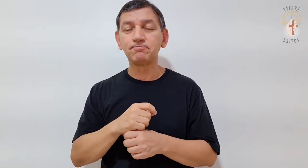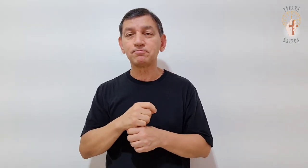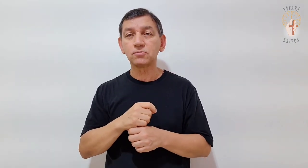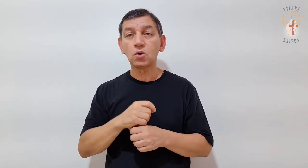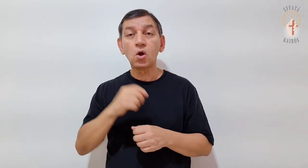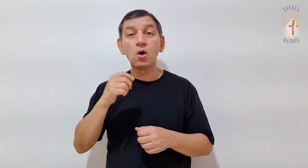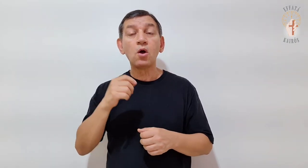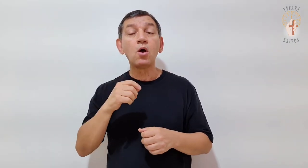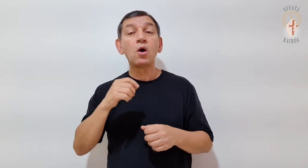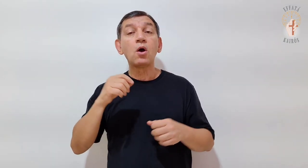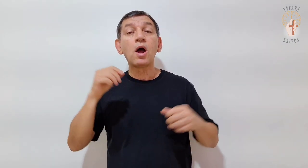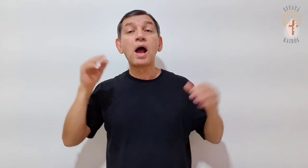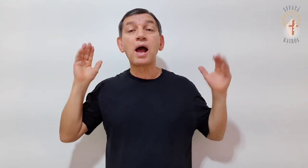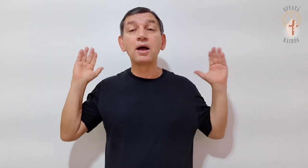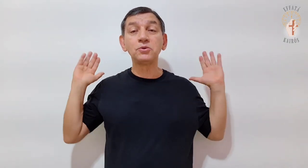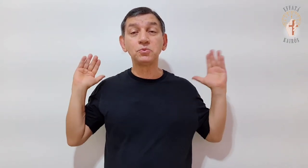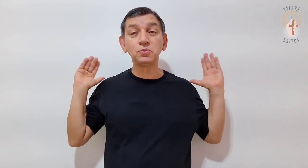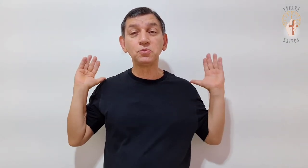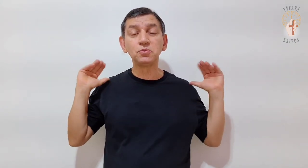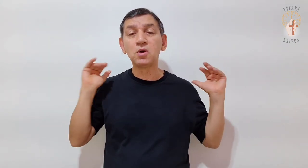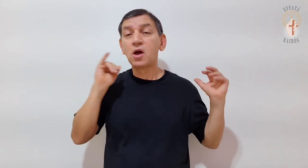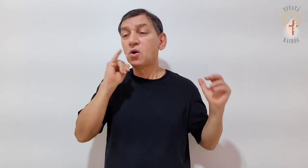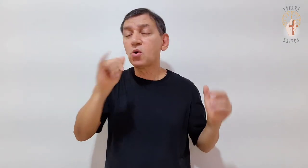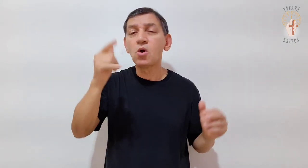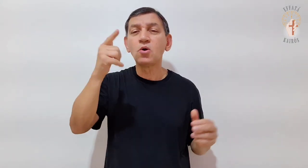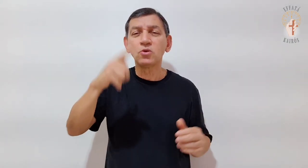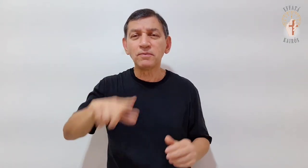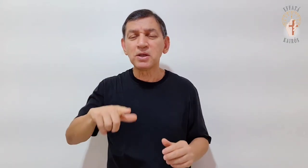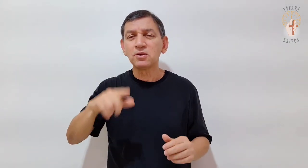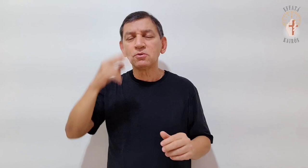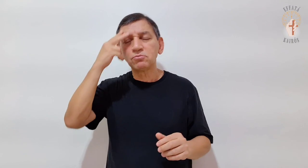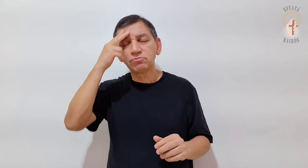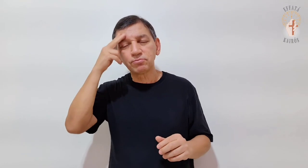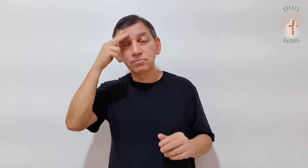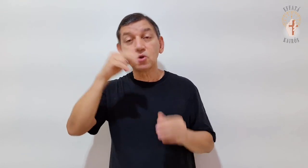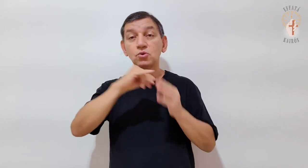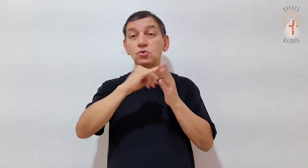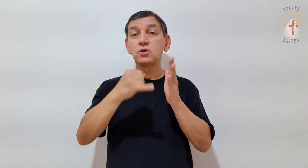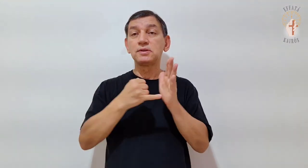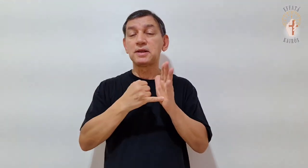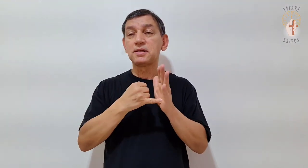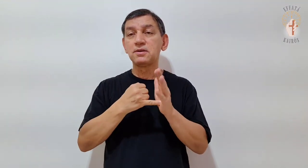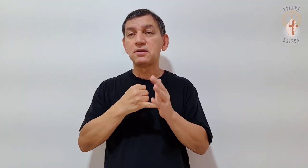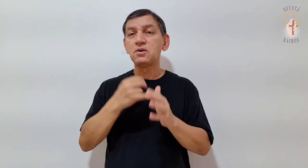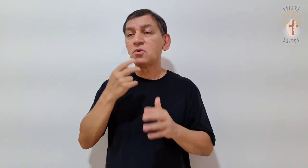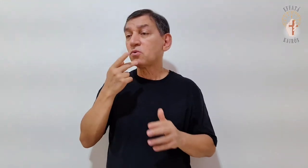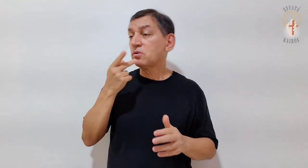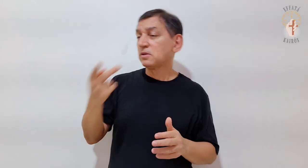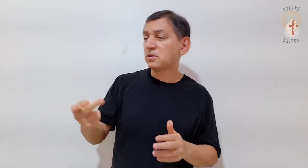After this time, the angel again warned Joseph